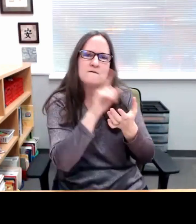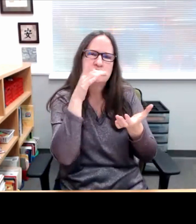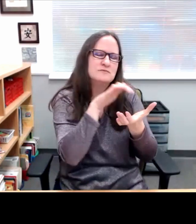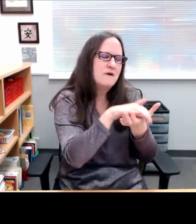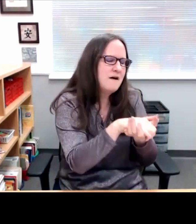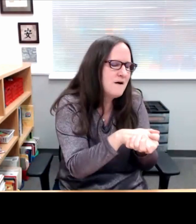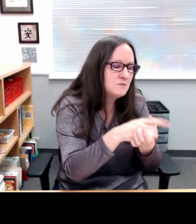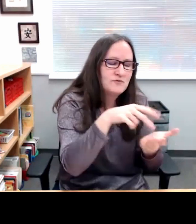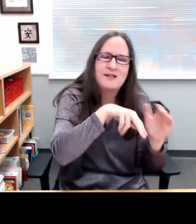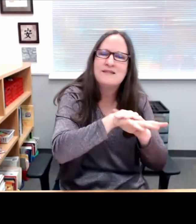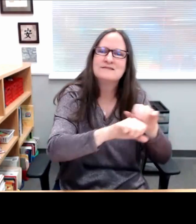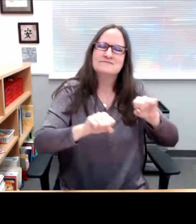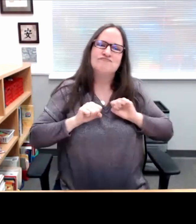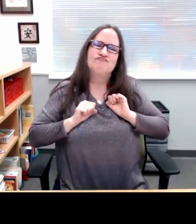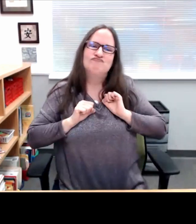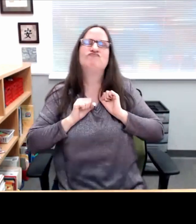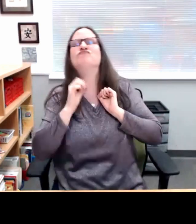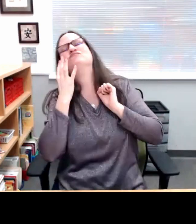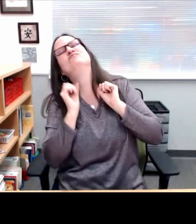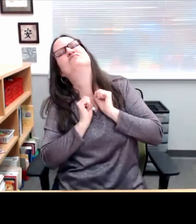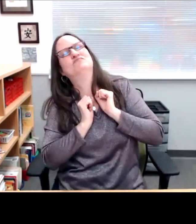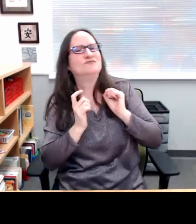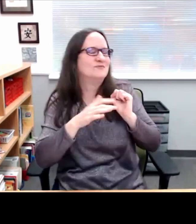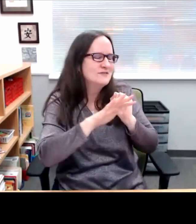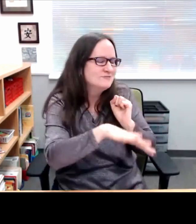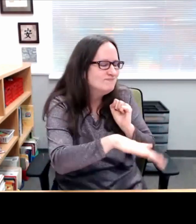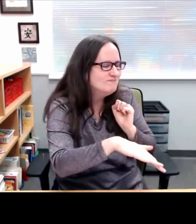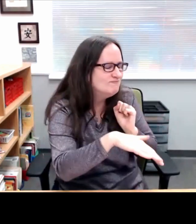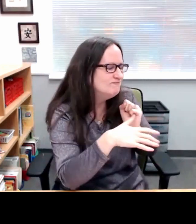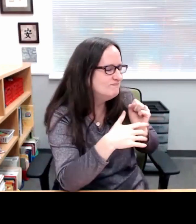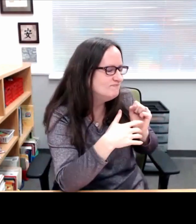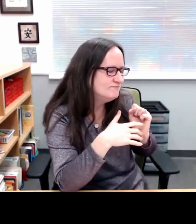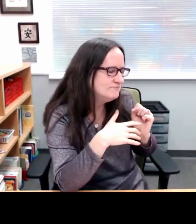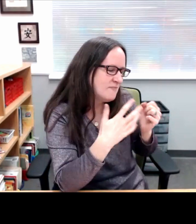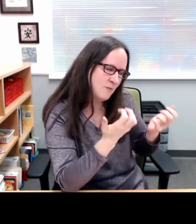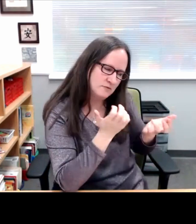can get in close with their child, snuggle up with them, hold their hands